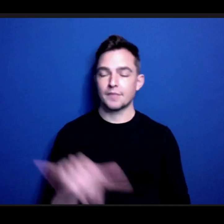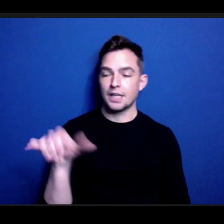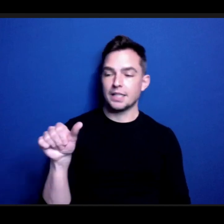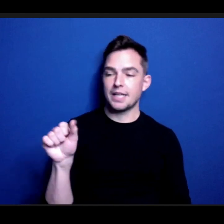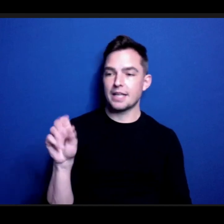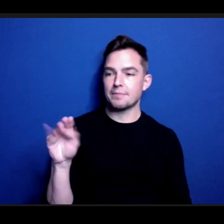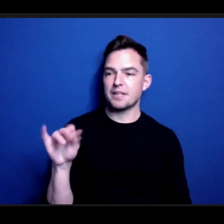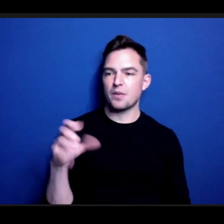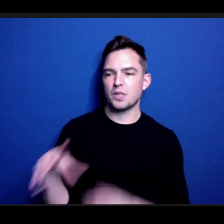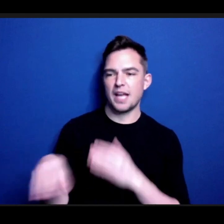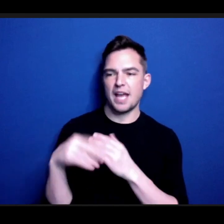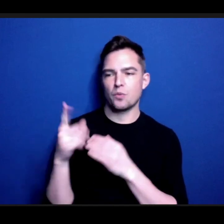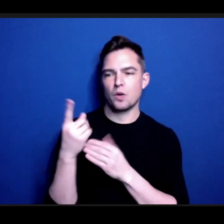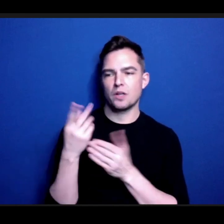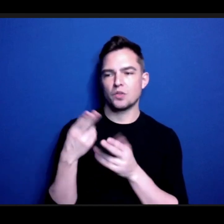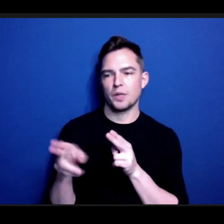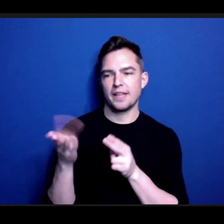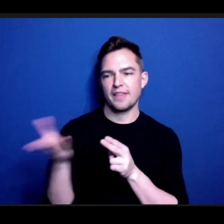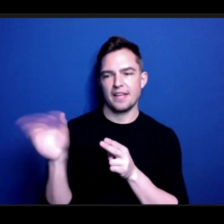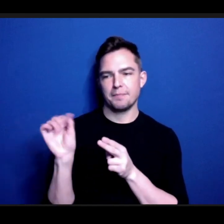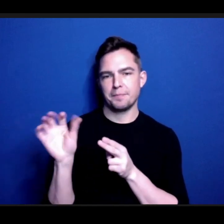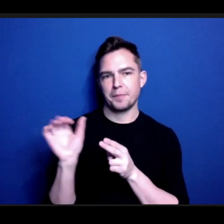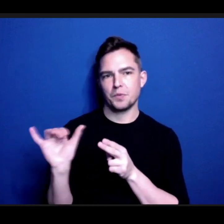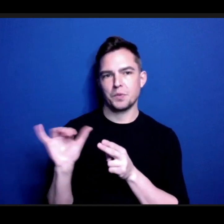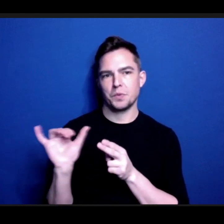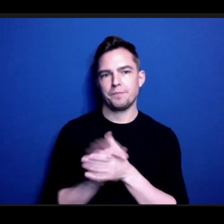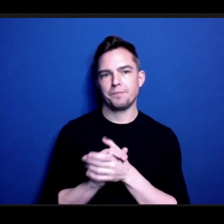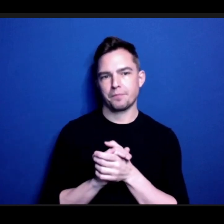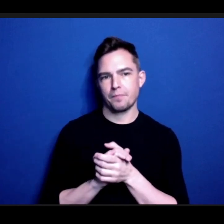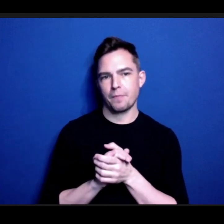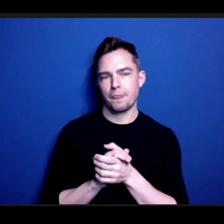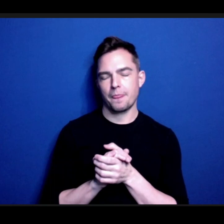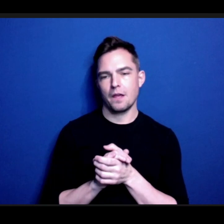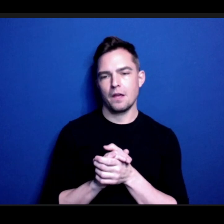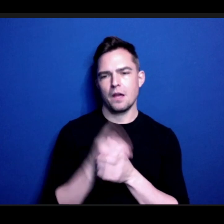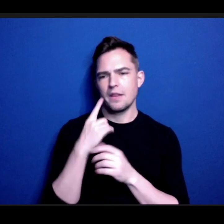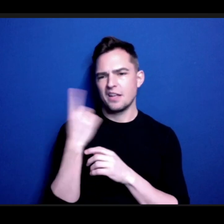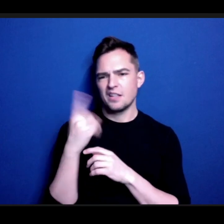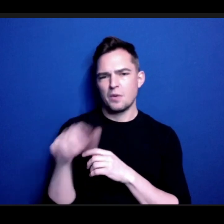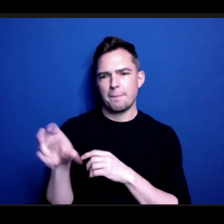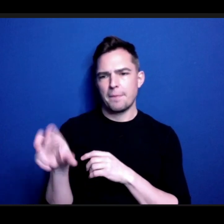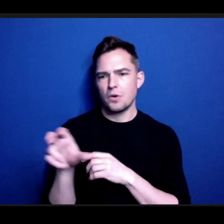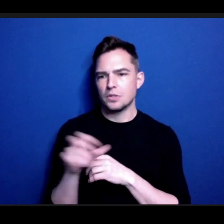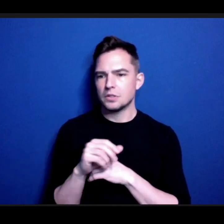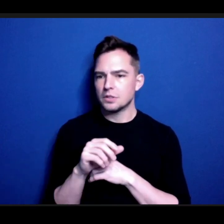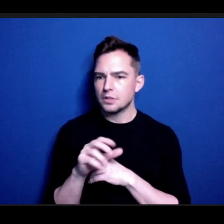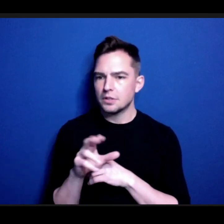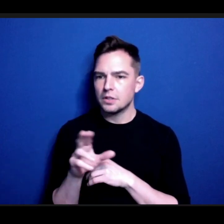as well. Or I think someone posted. Aryan Judy posted, like, what are some ways you